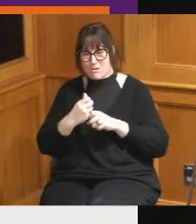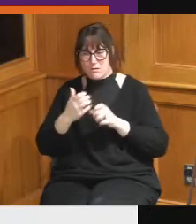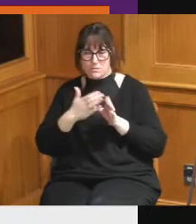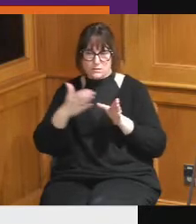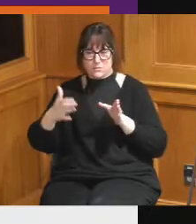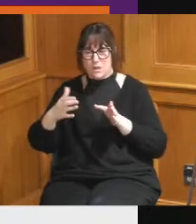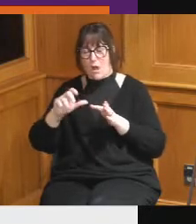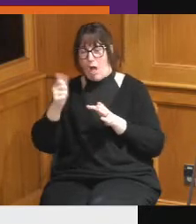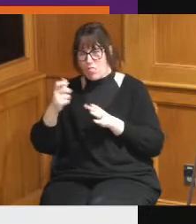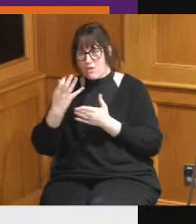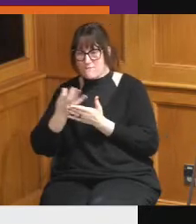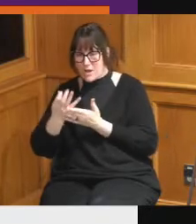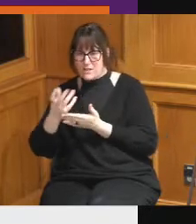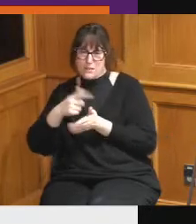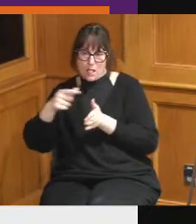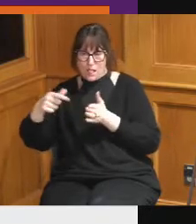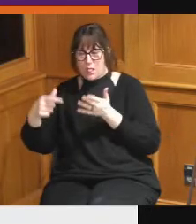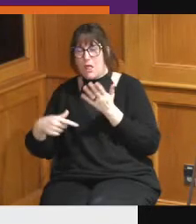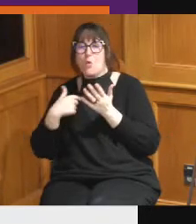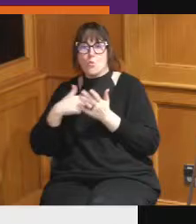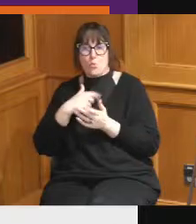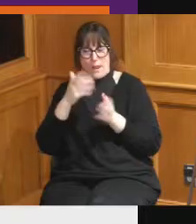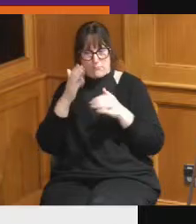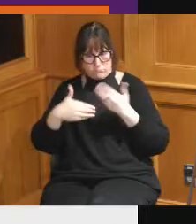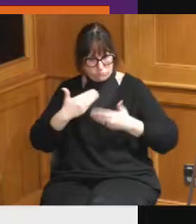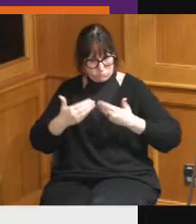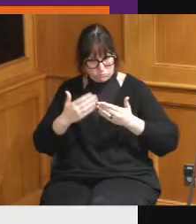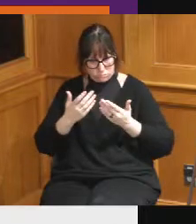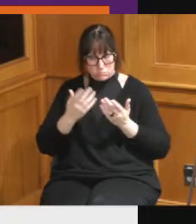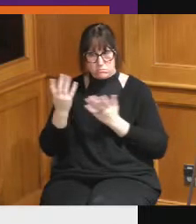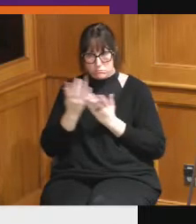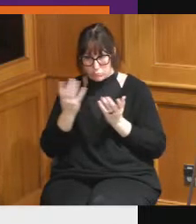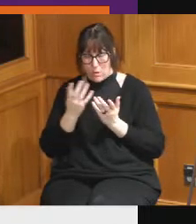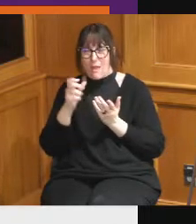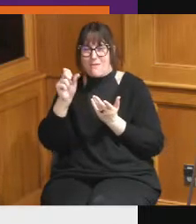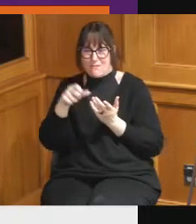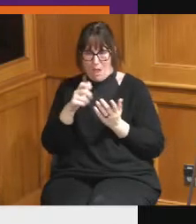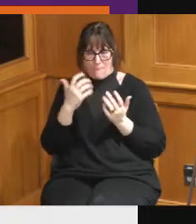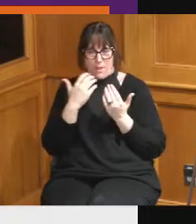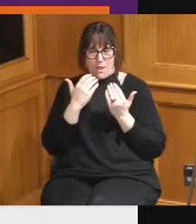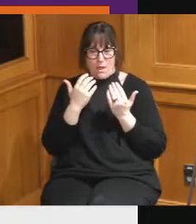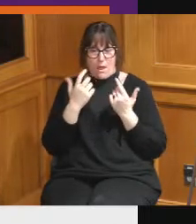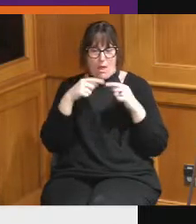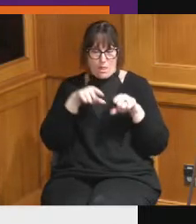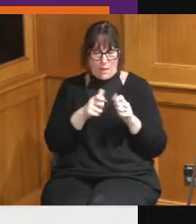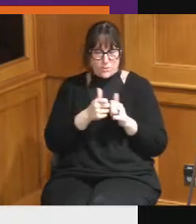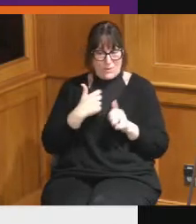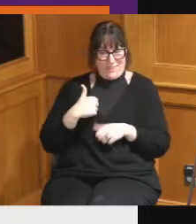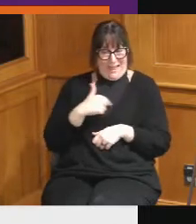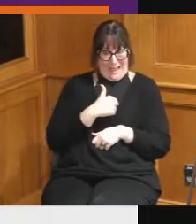place it's and we were able to say okay Yep this is this aligns with all of our sort of like due